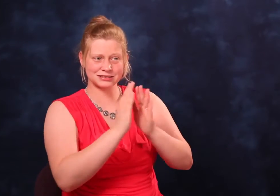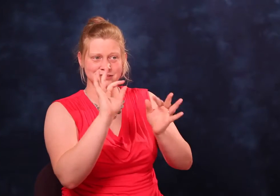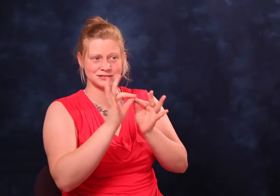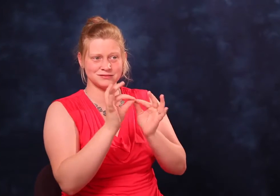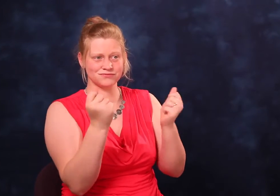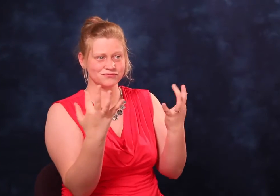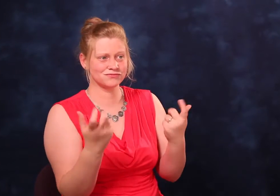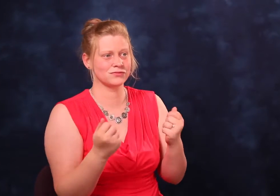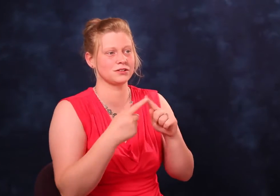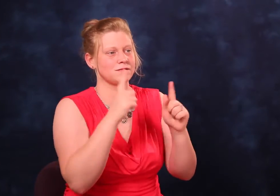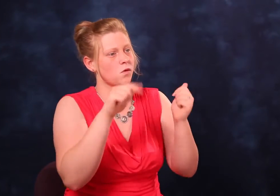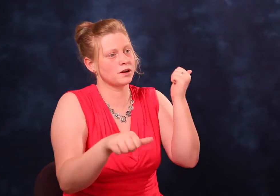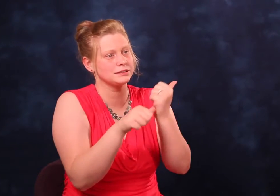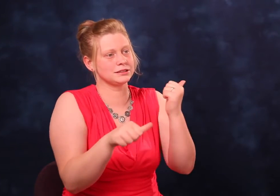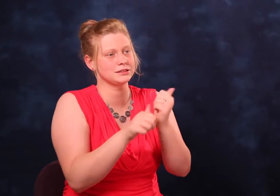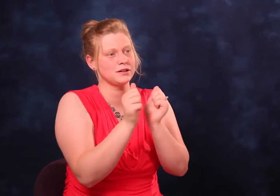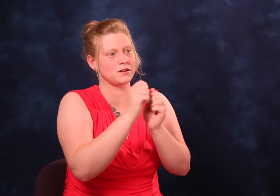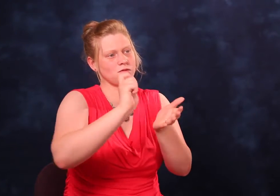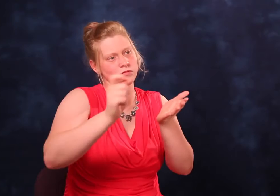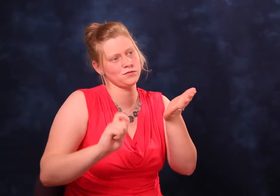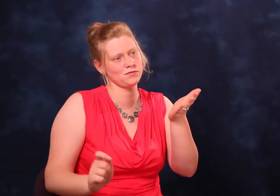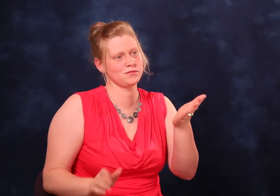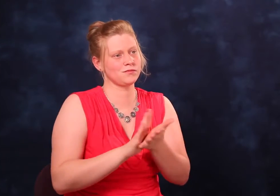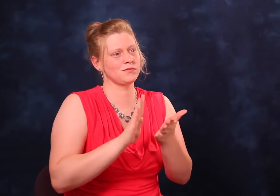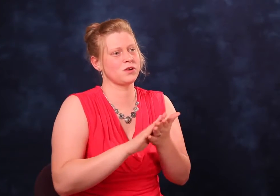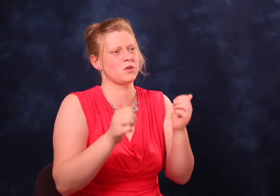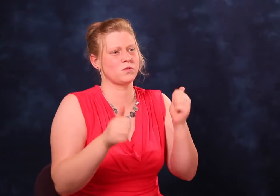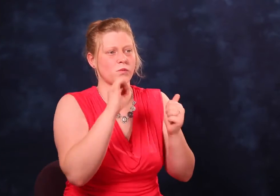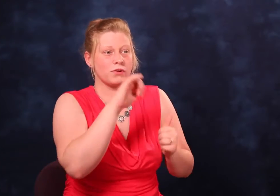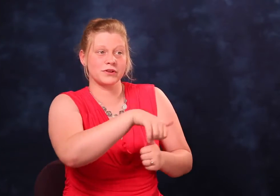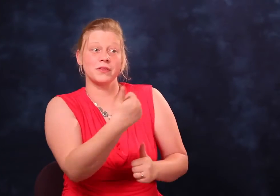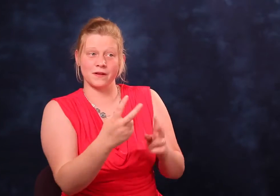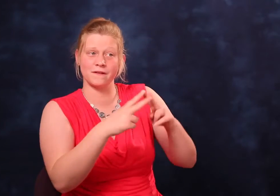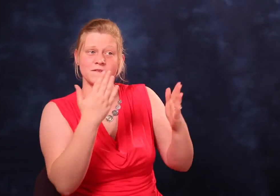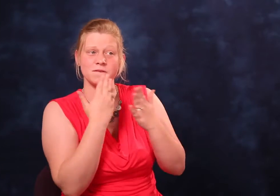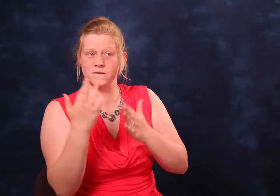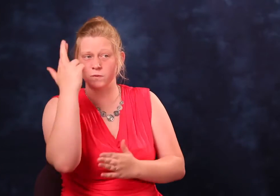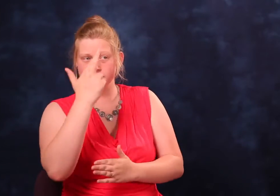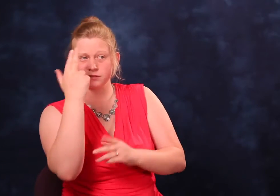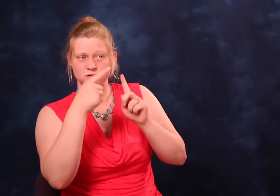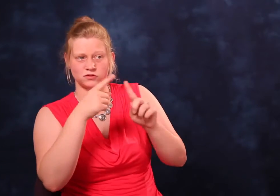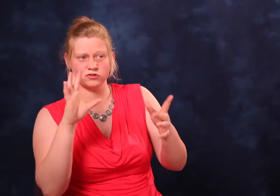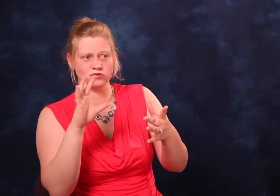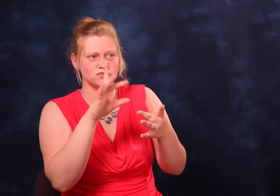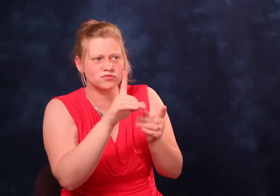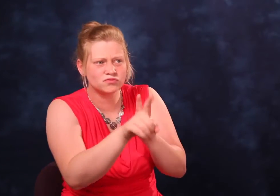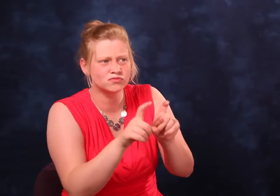sign language interpreter for assistance with written material which is another very good reason to comply with